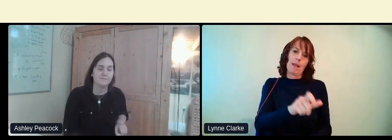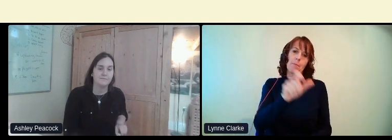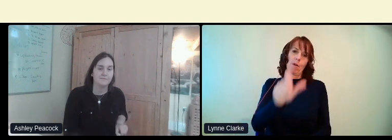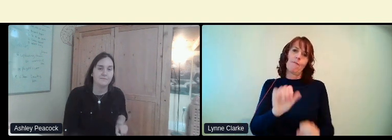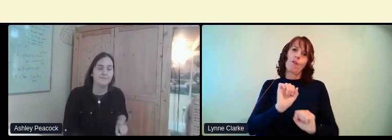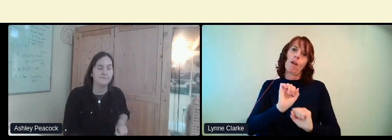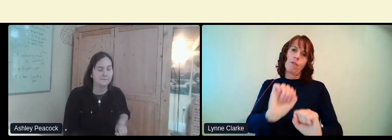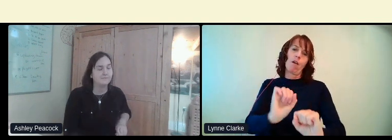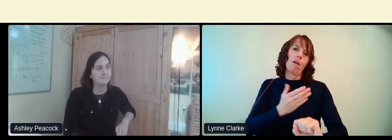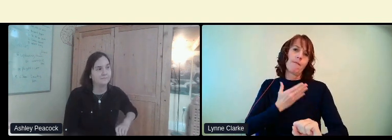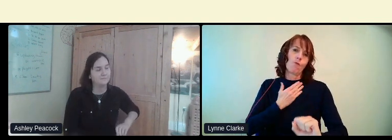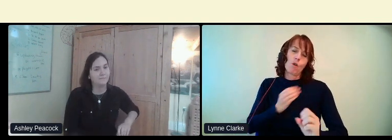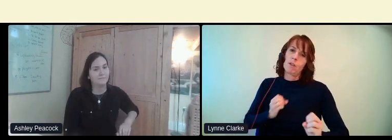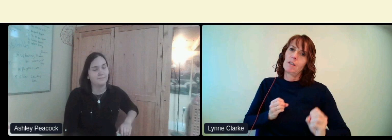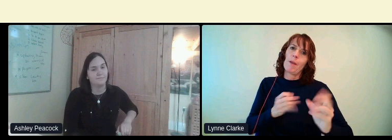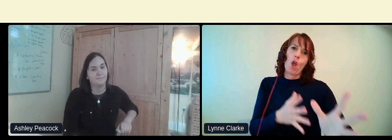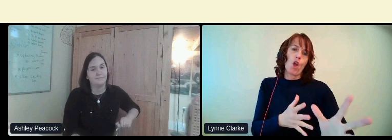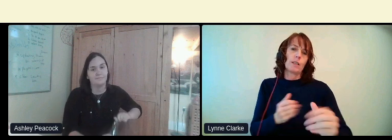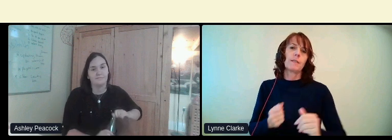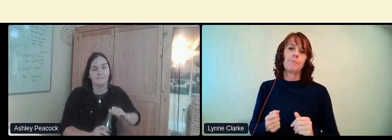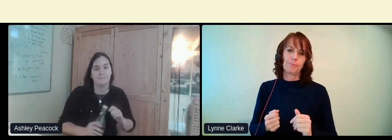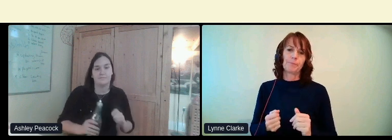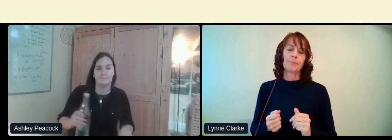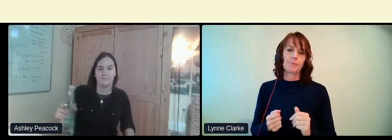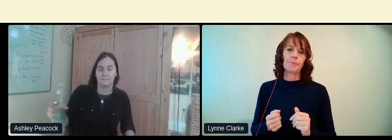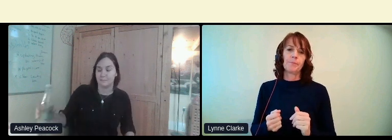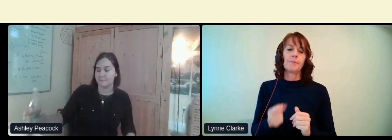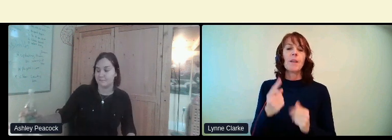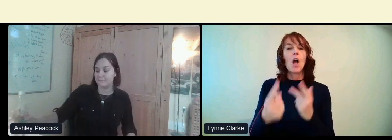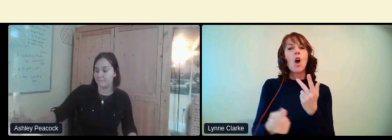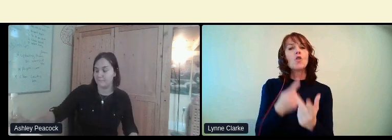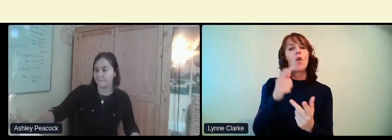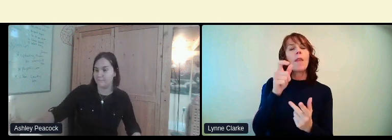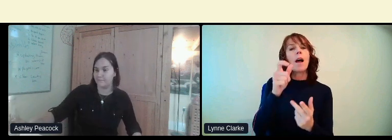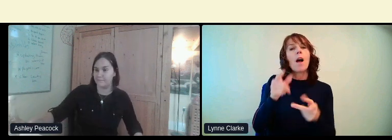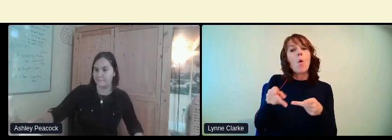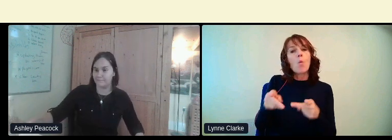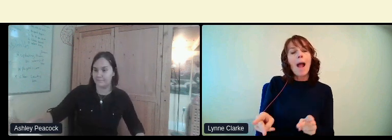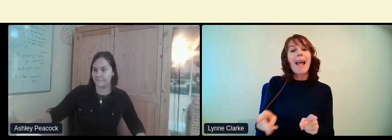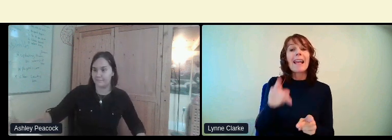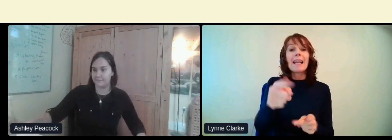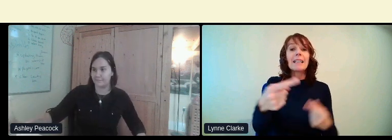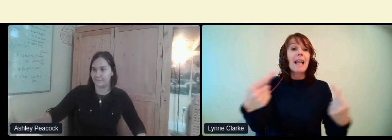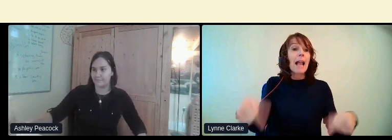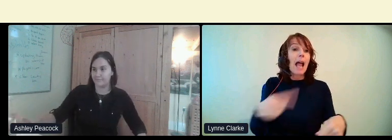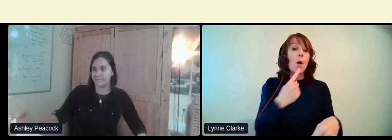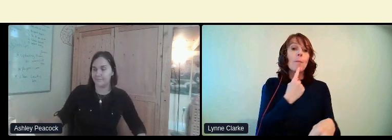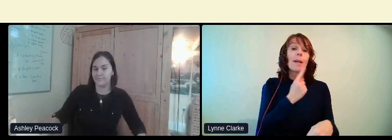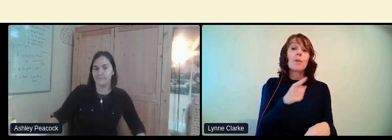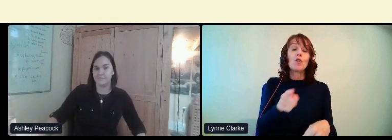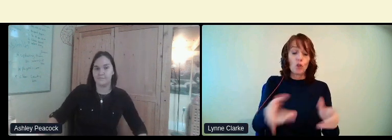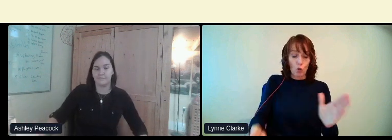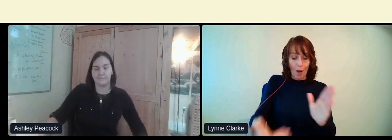Another way of doing it is allowing people to put notes or comments in the chat and then coming back